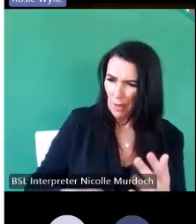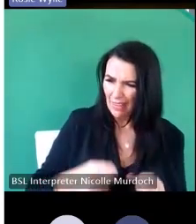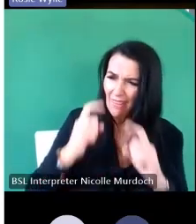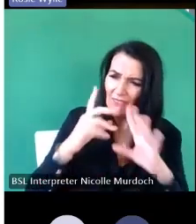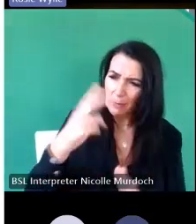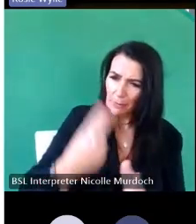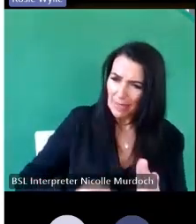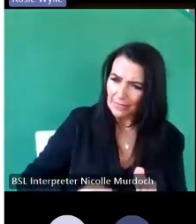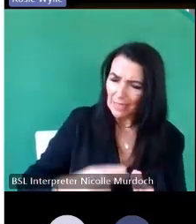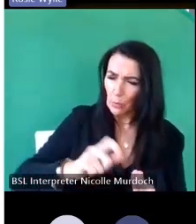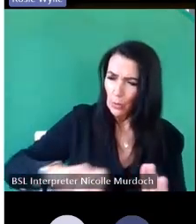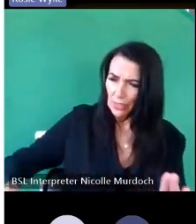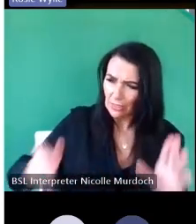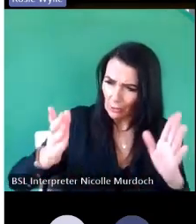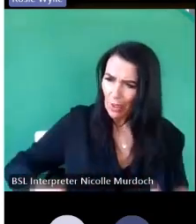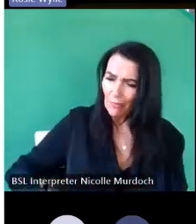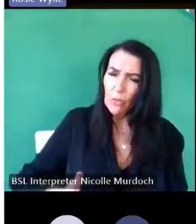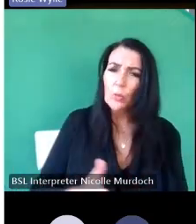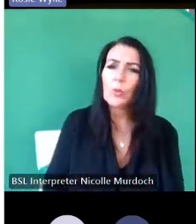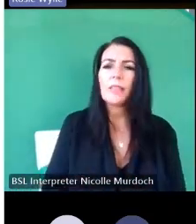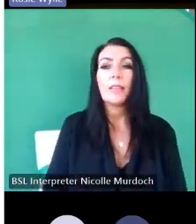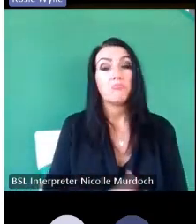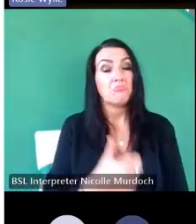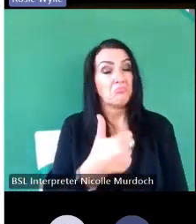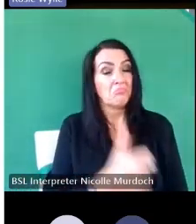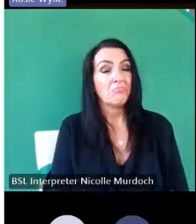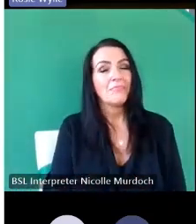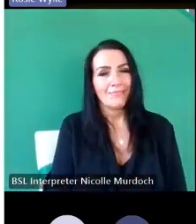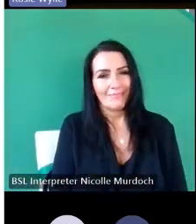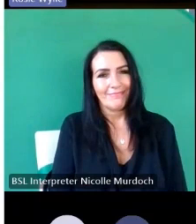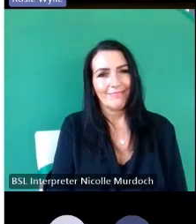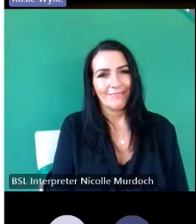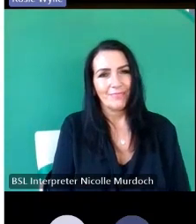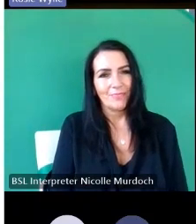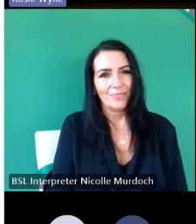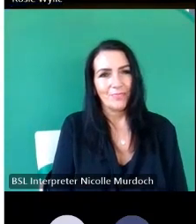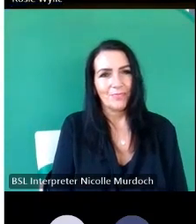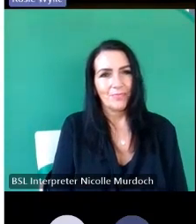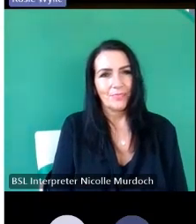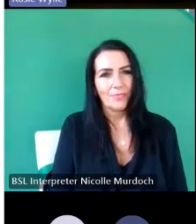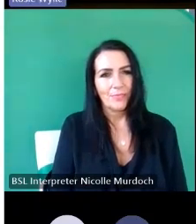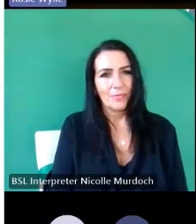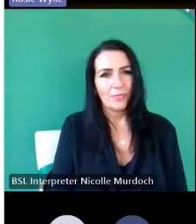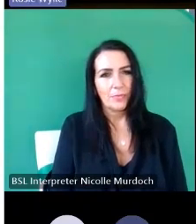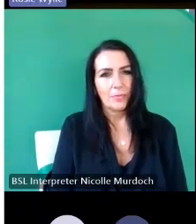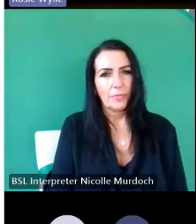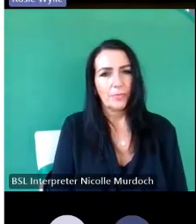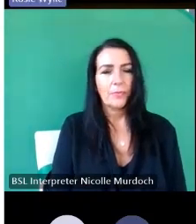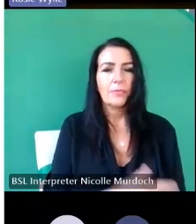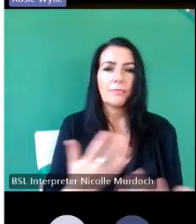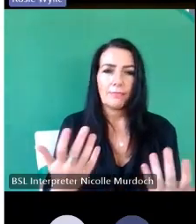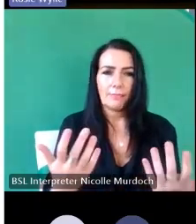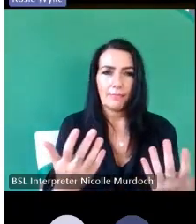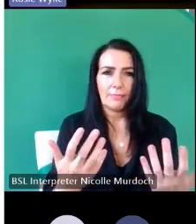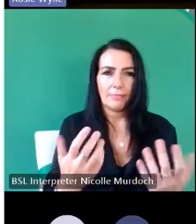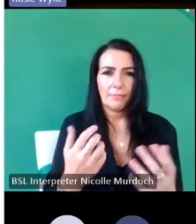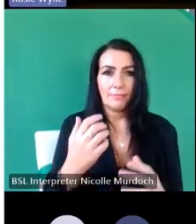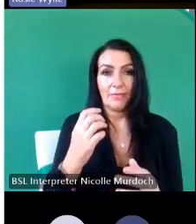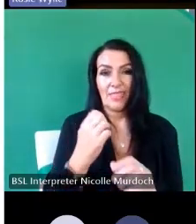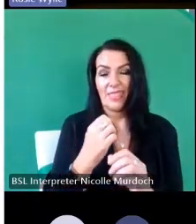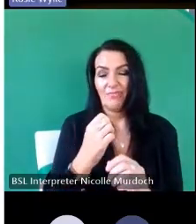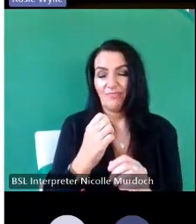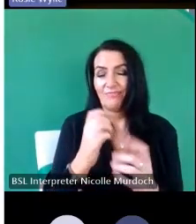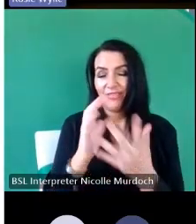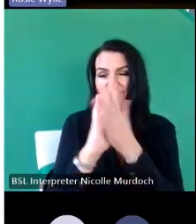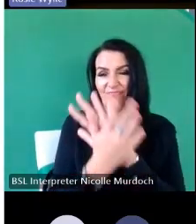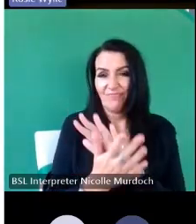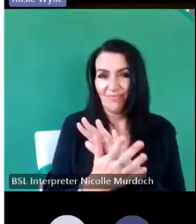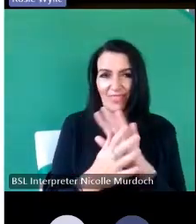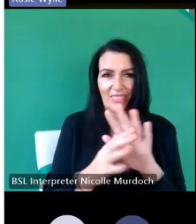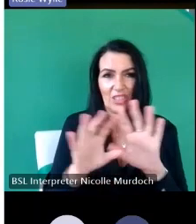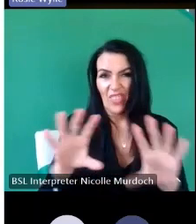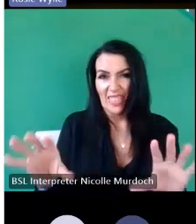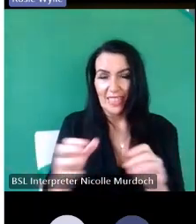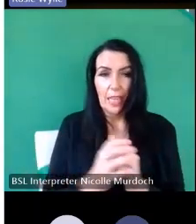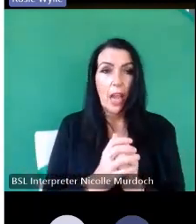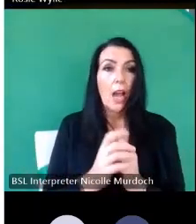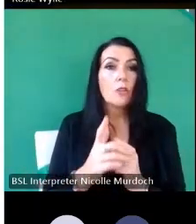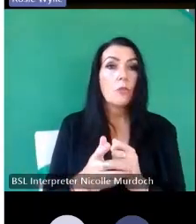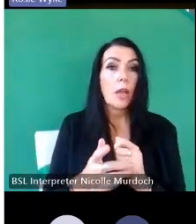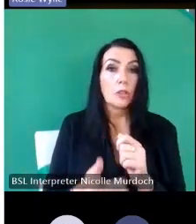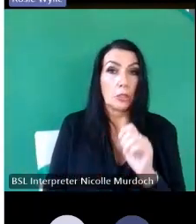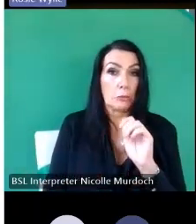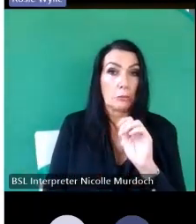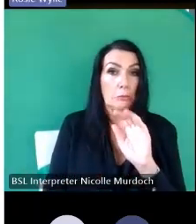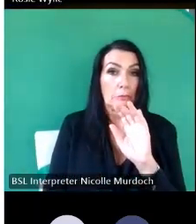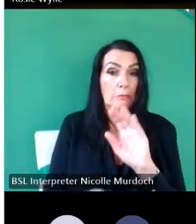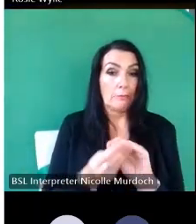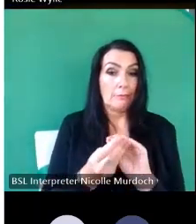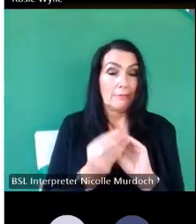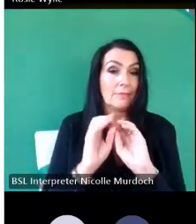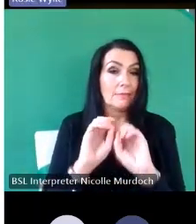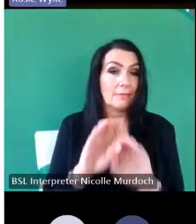you go got marks and yeah graffiti yeah if I can just wrap all these those two in together um it is